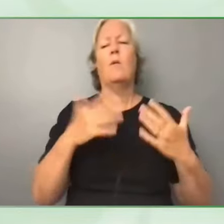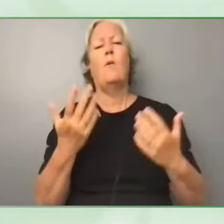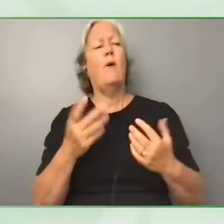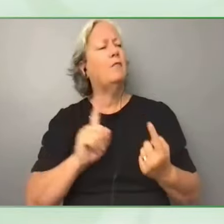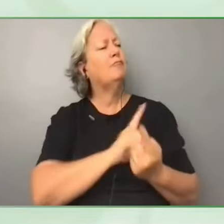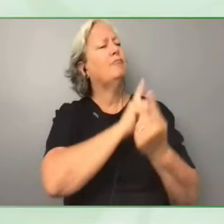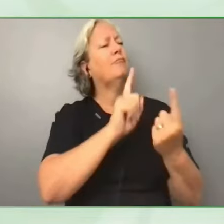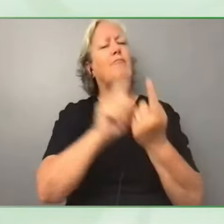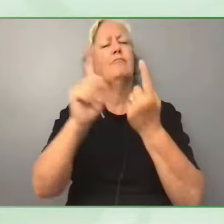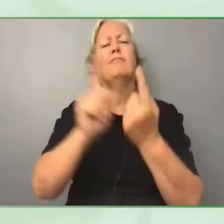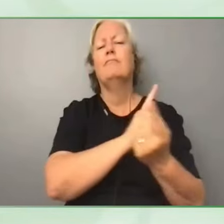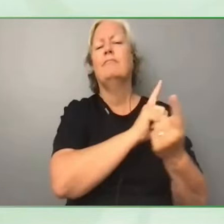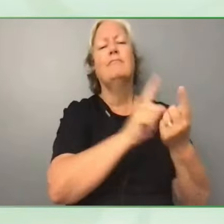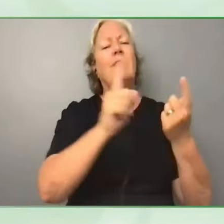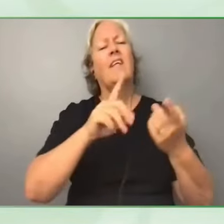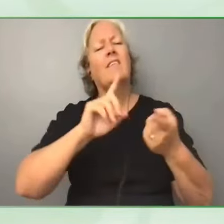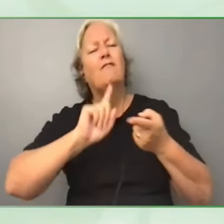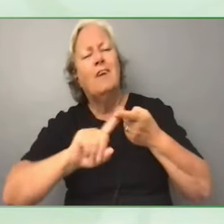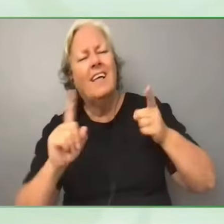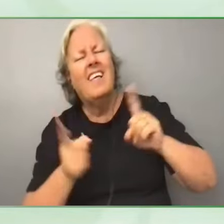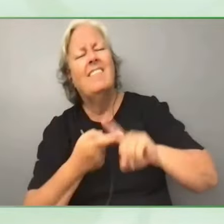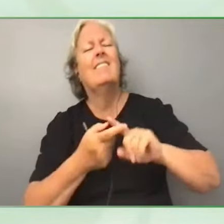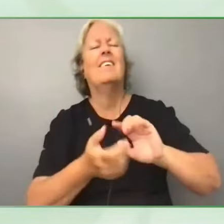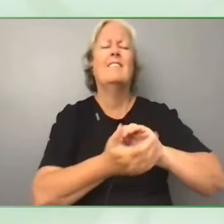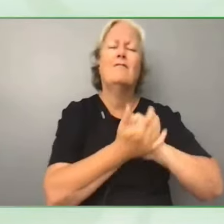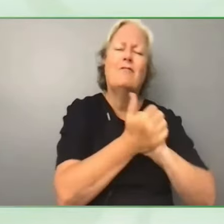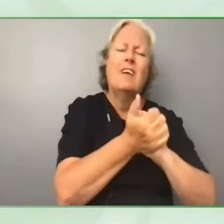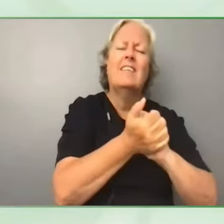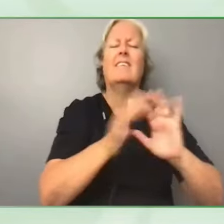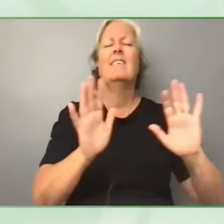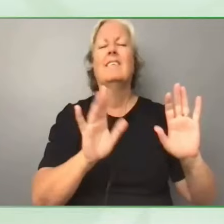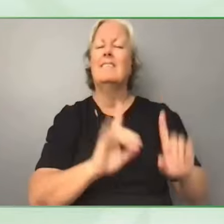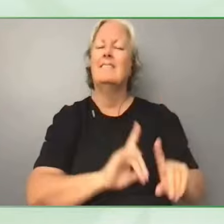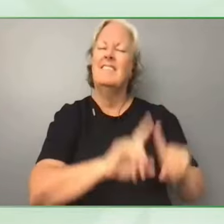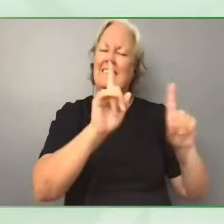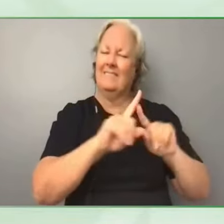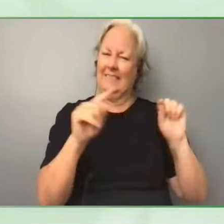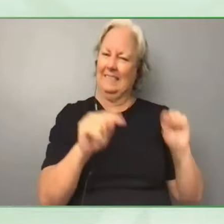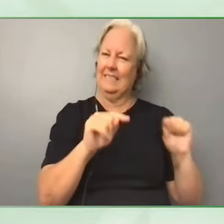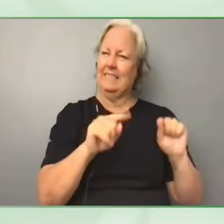It starts with this. We just help them.